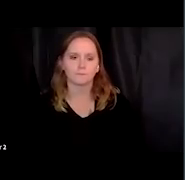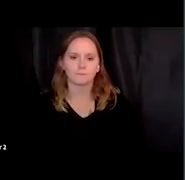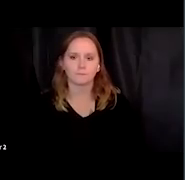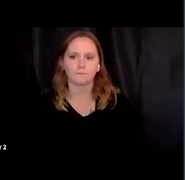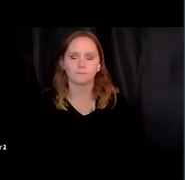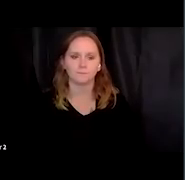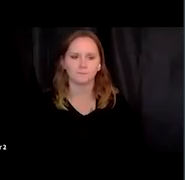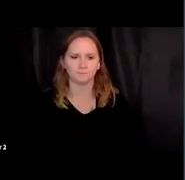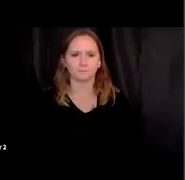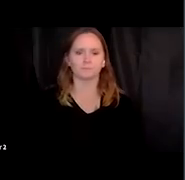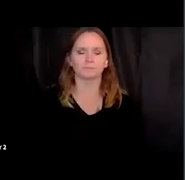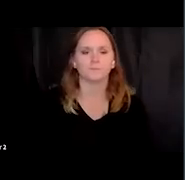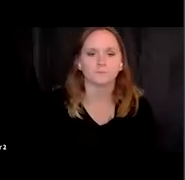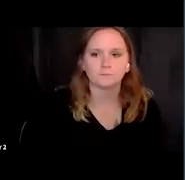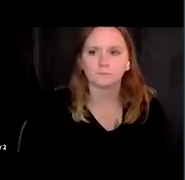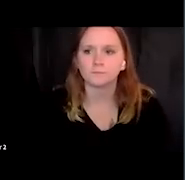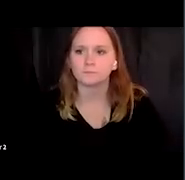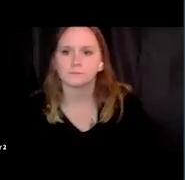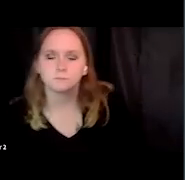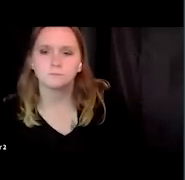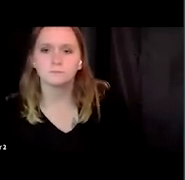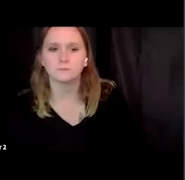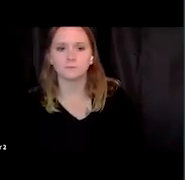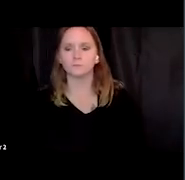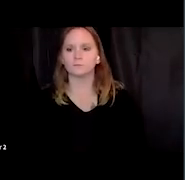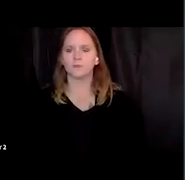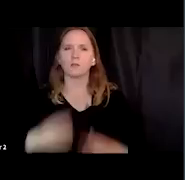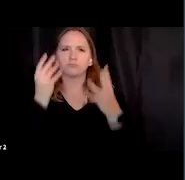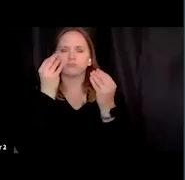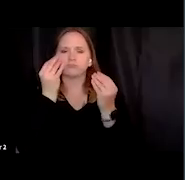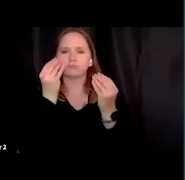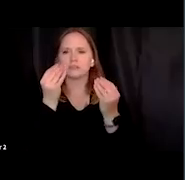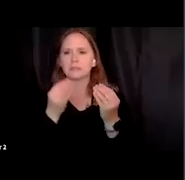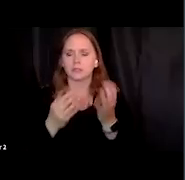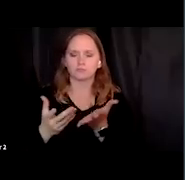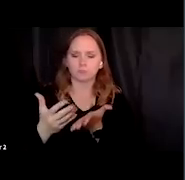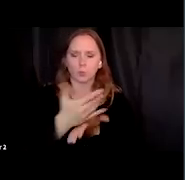So now let's think more about homelessness and hoarding disorder. So the hoarding disorder rates